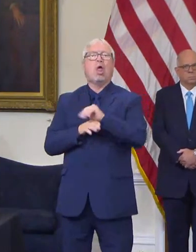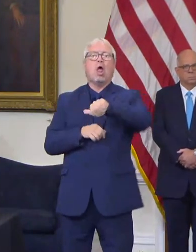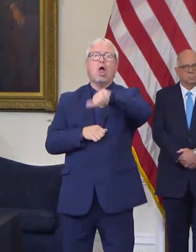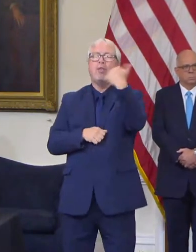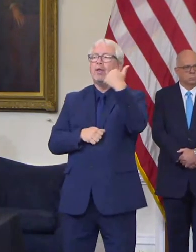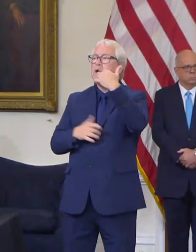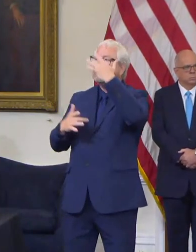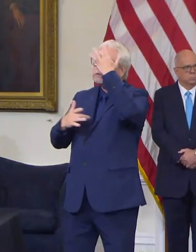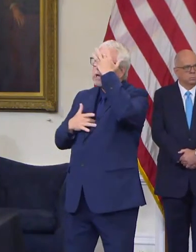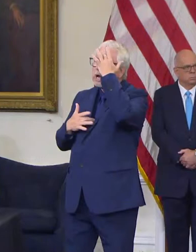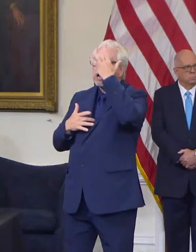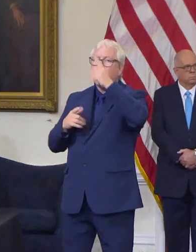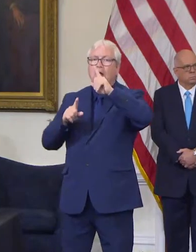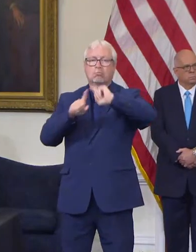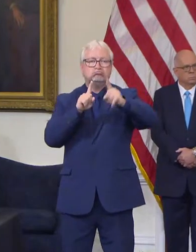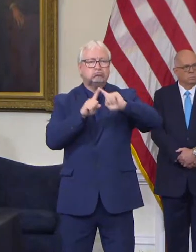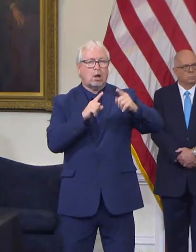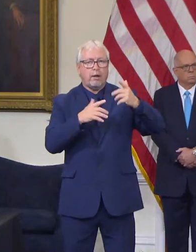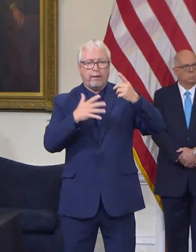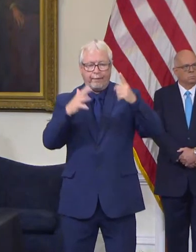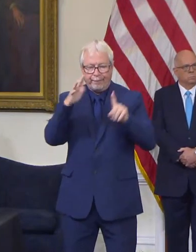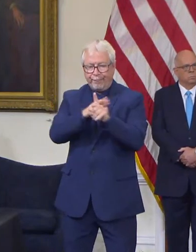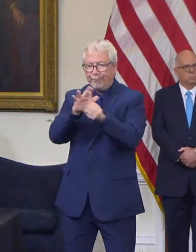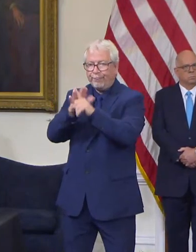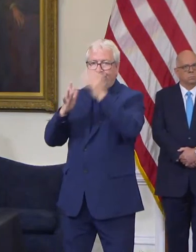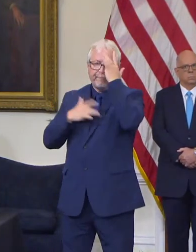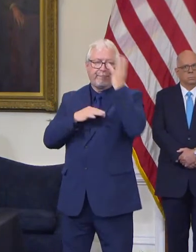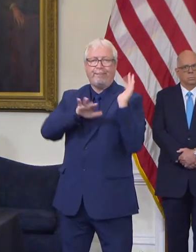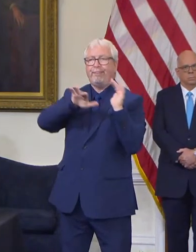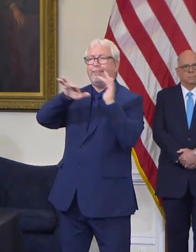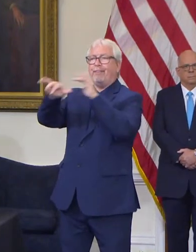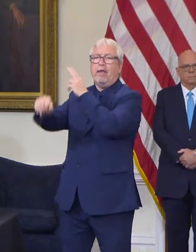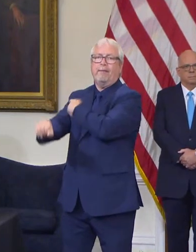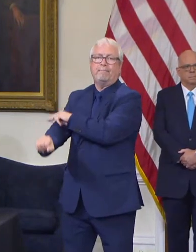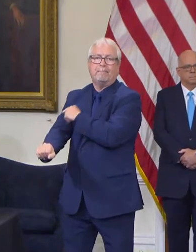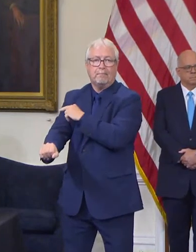They're not busy just because of coronavirus but because of illnesses and injuries they treat all the time.